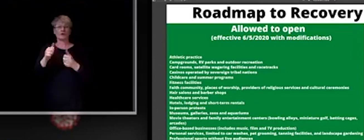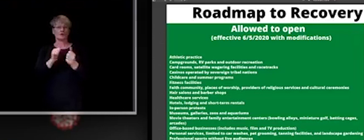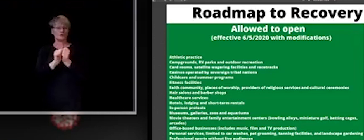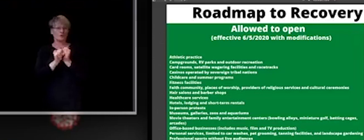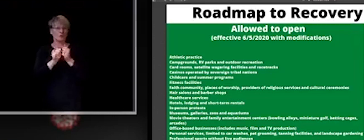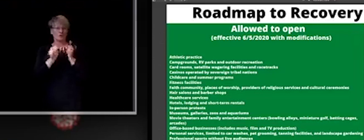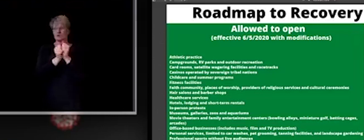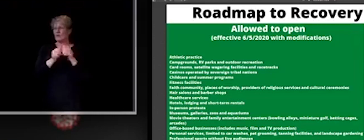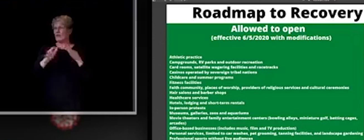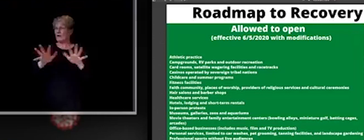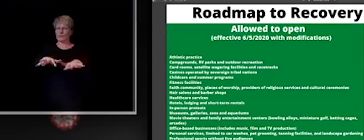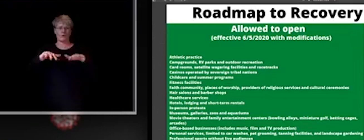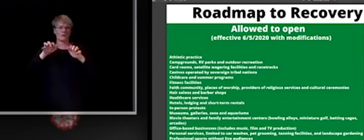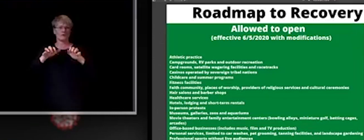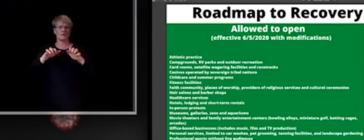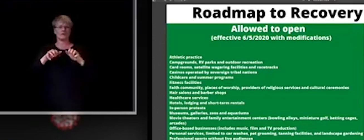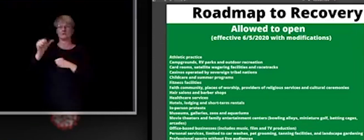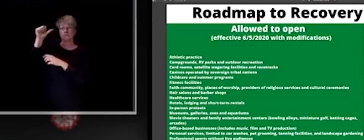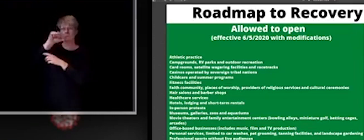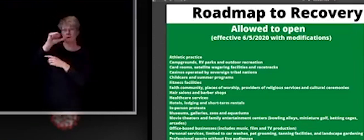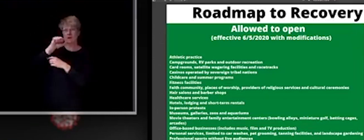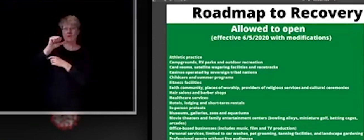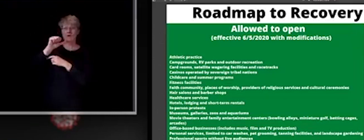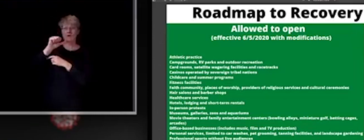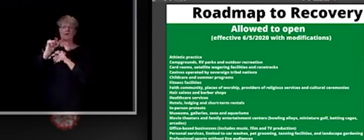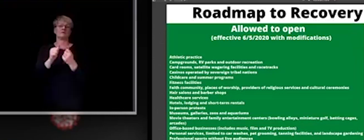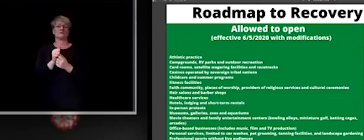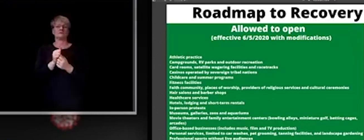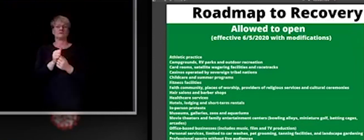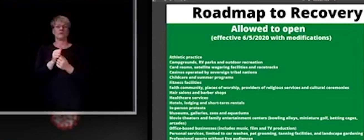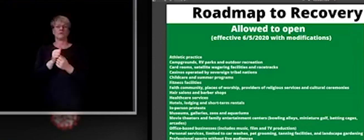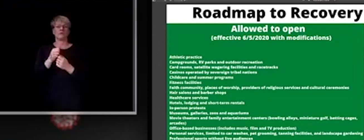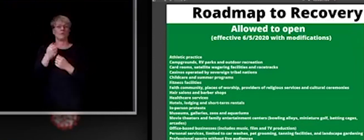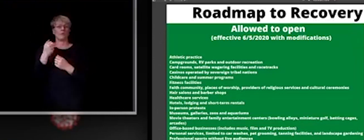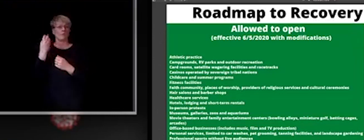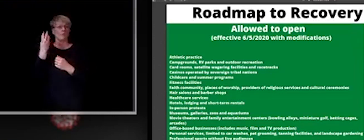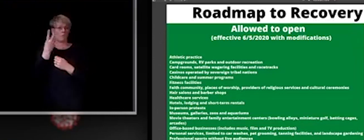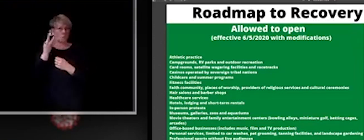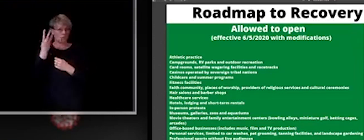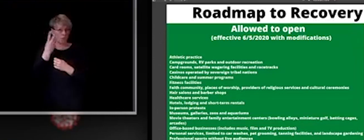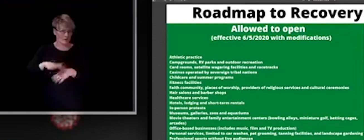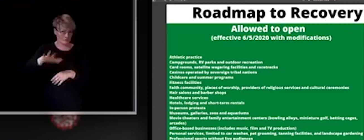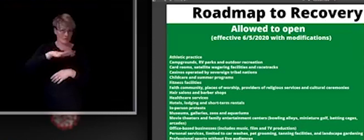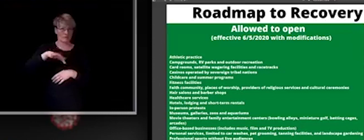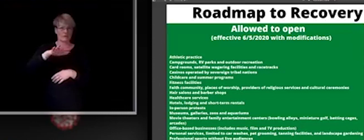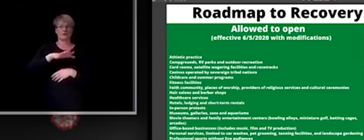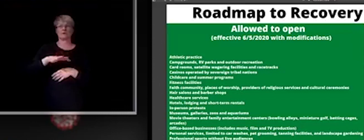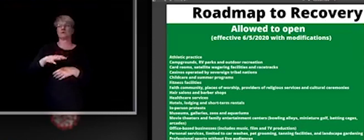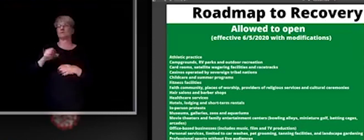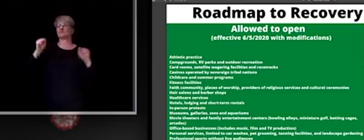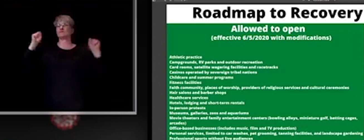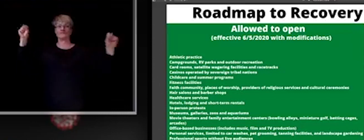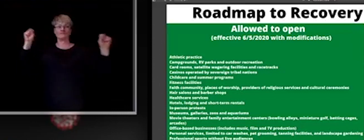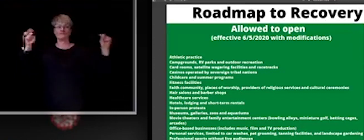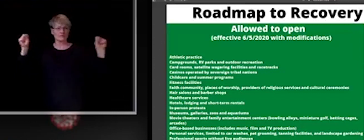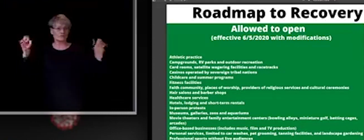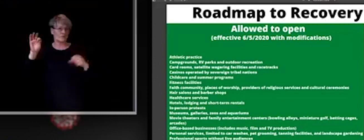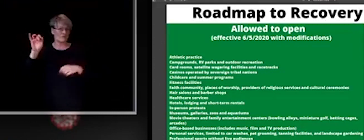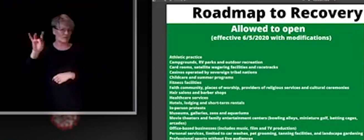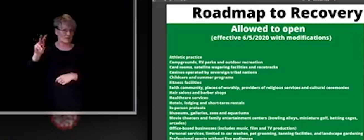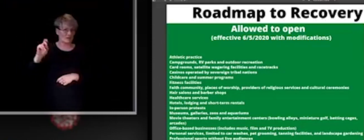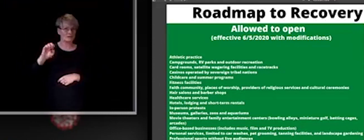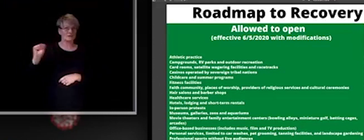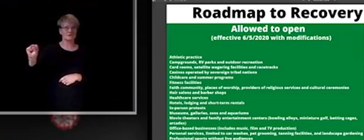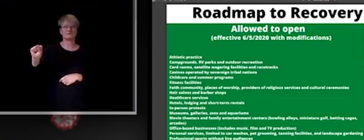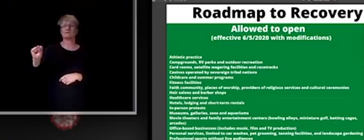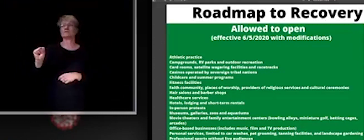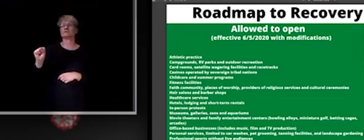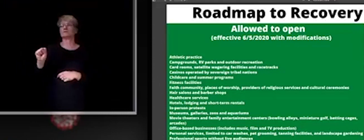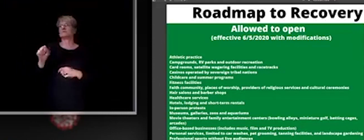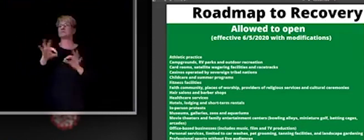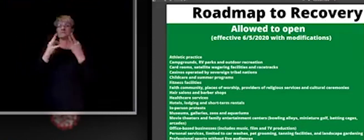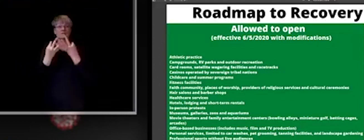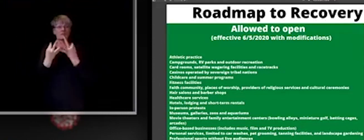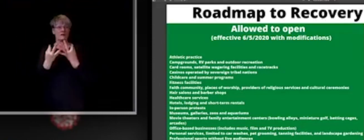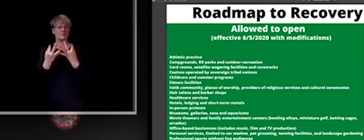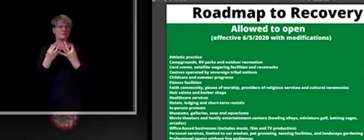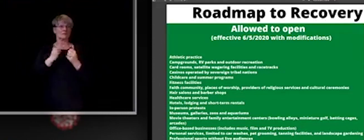were added to the existing restaurant guidance. Fitness centers, family entertainment, including